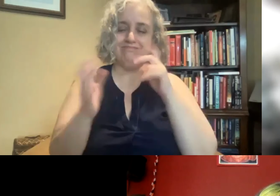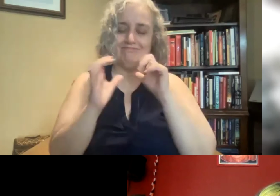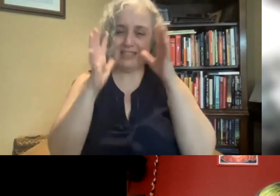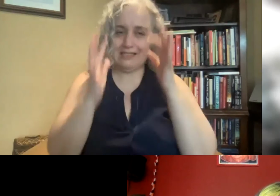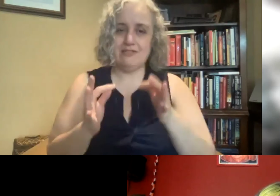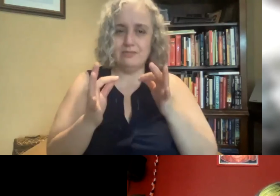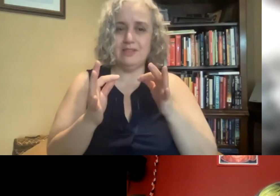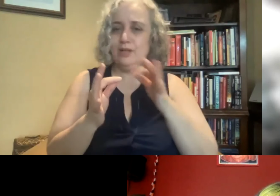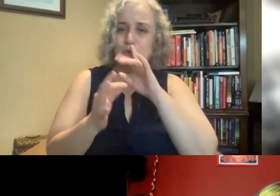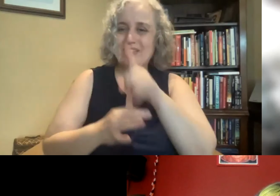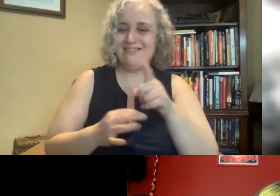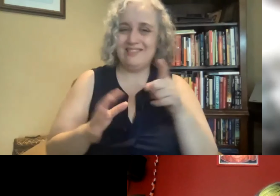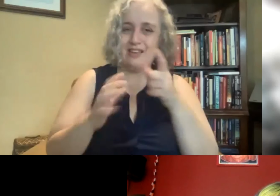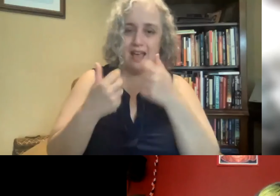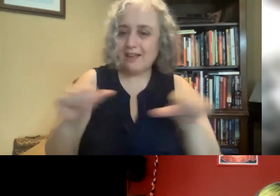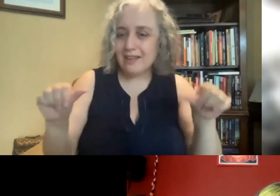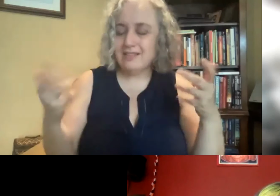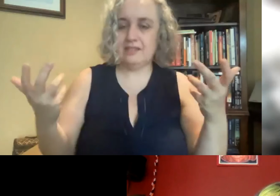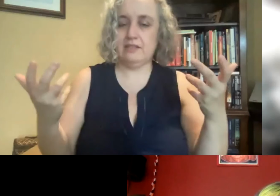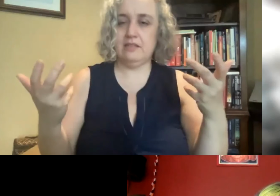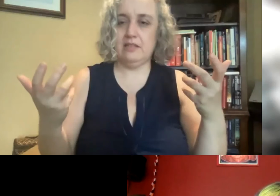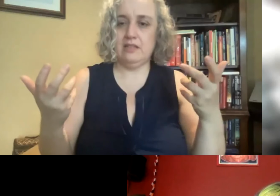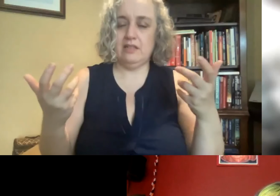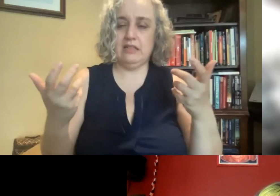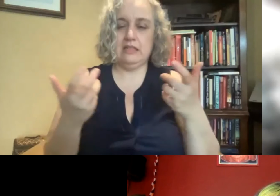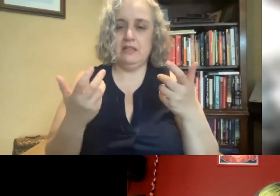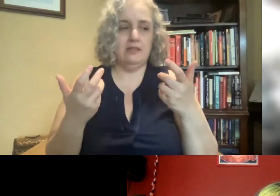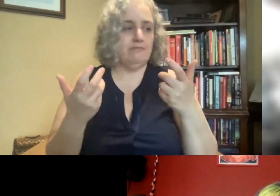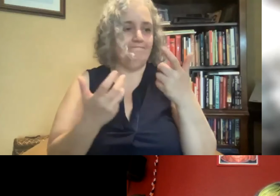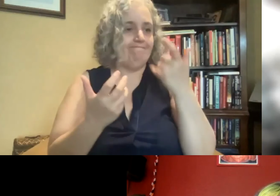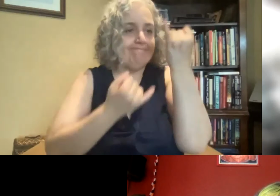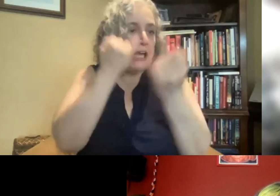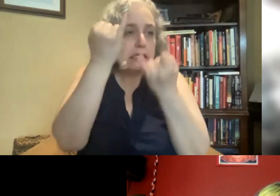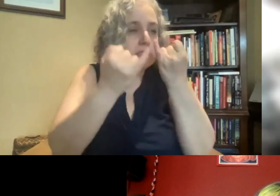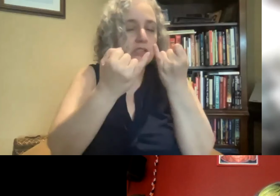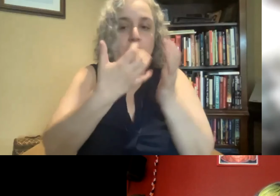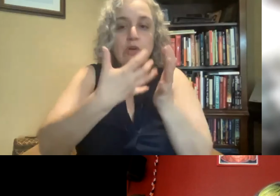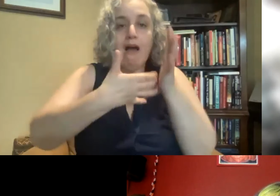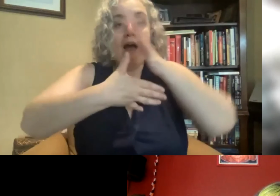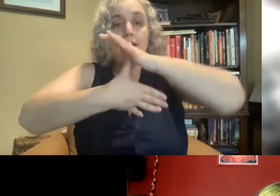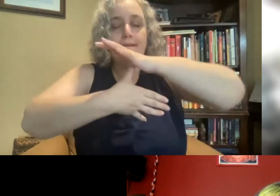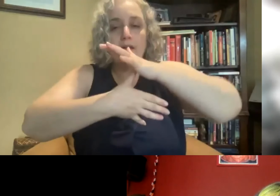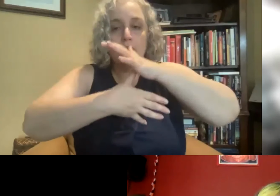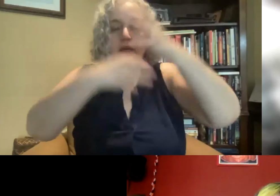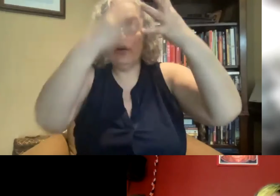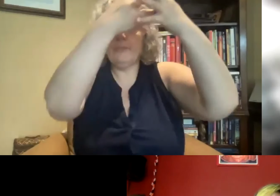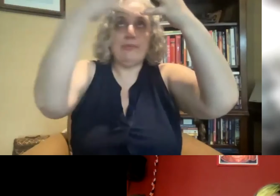any activity and also this idea of a hierarchy where there is one winner and